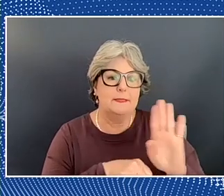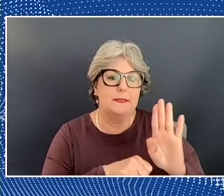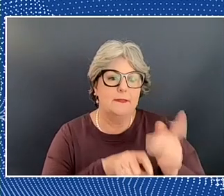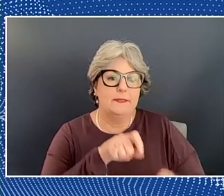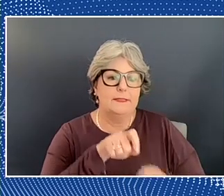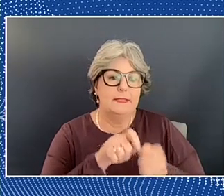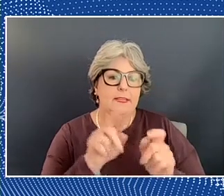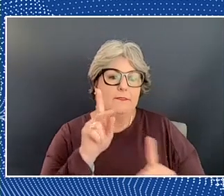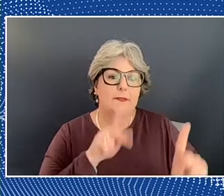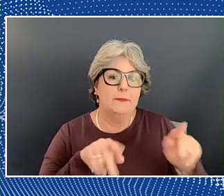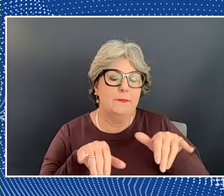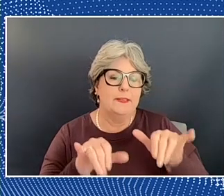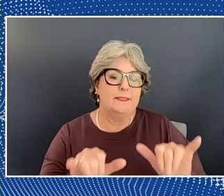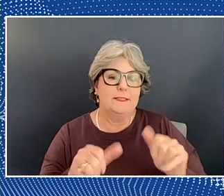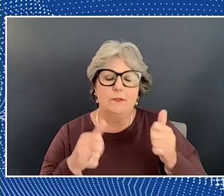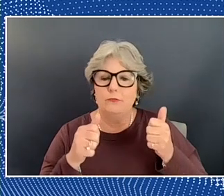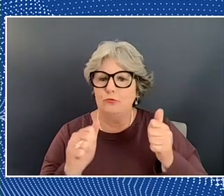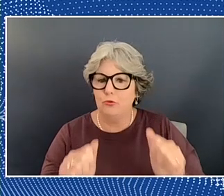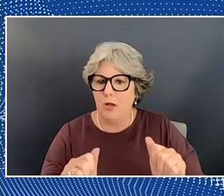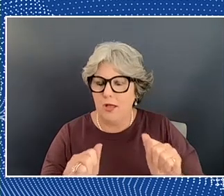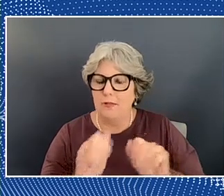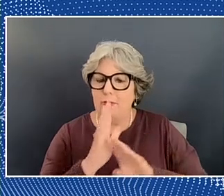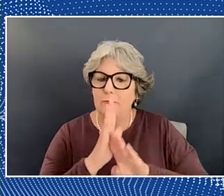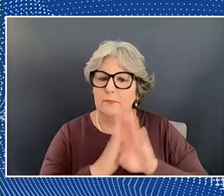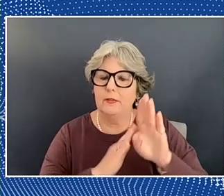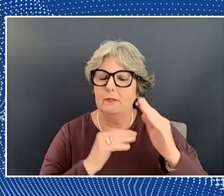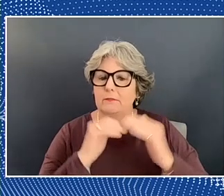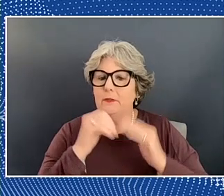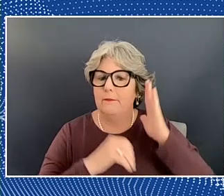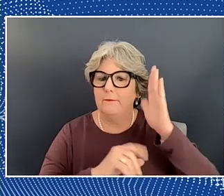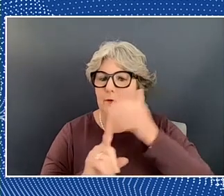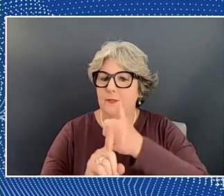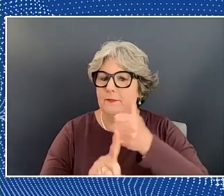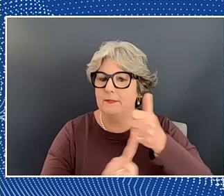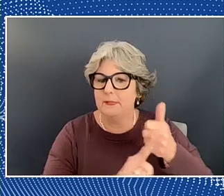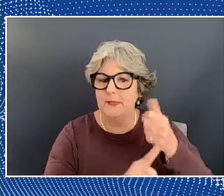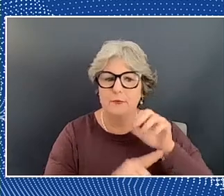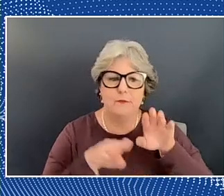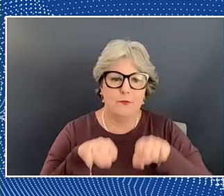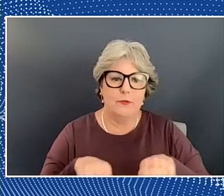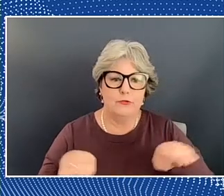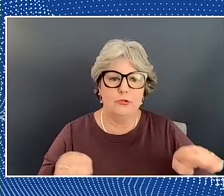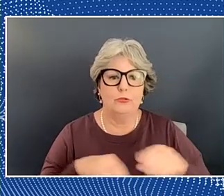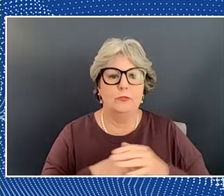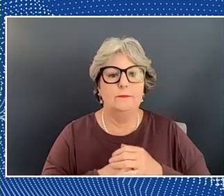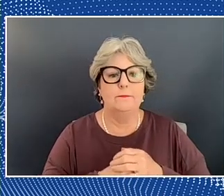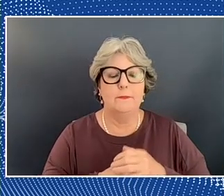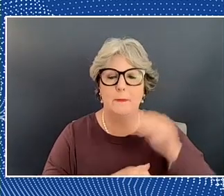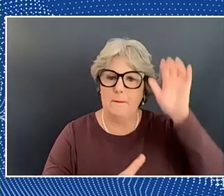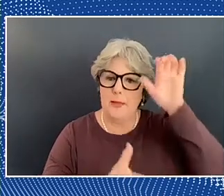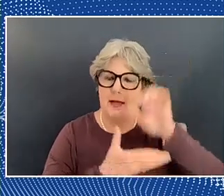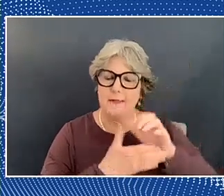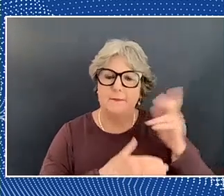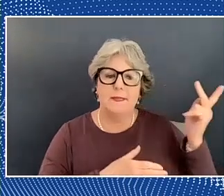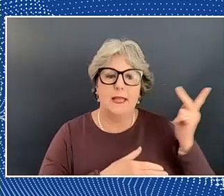are still trying to build a better future for themselves or for their children. My husband and I and our son are Sweet